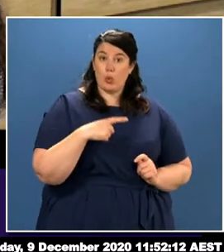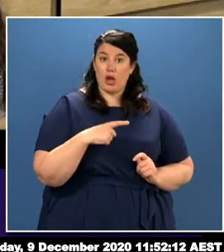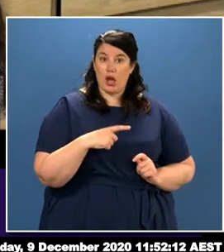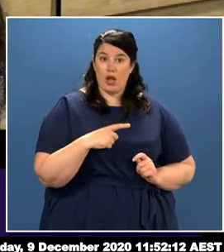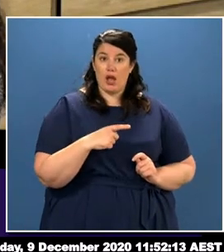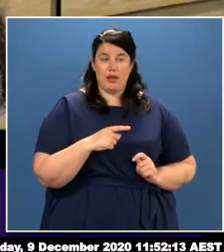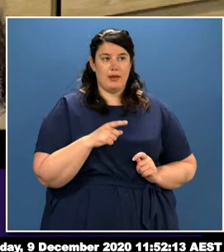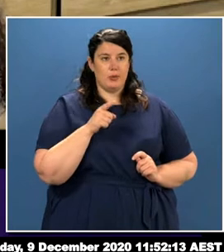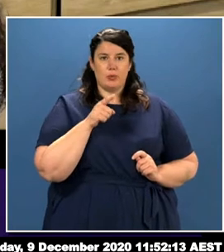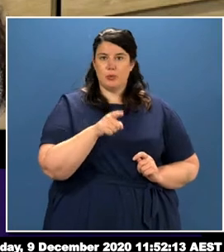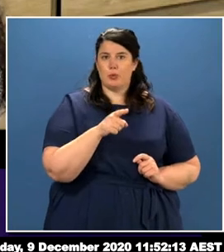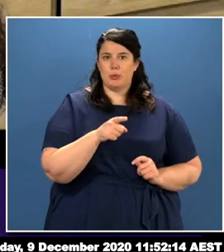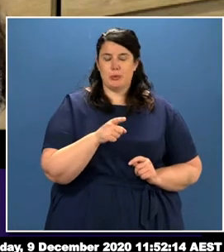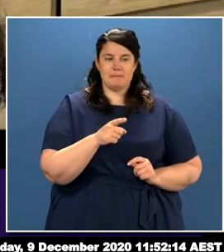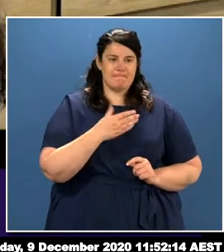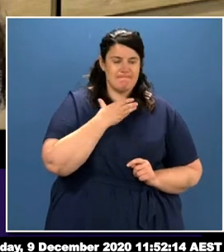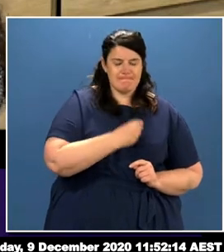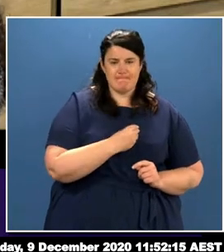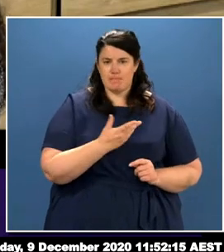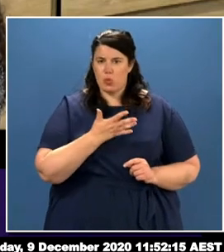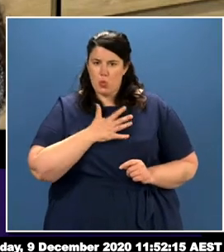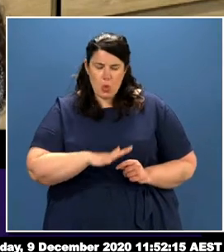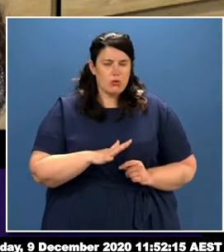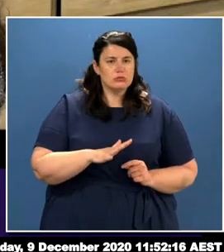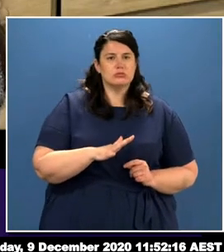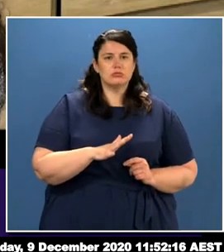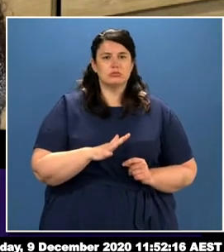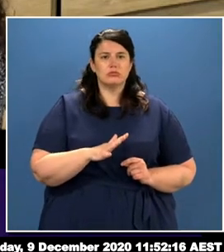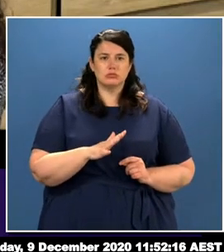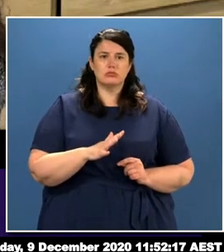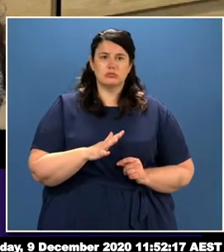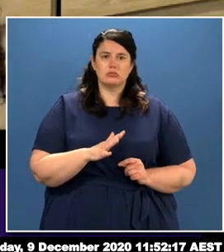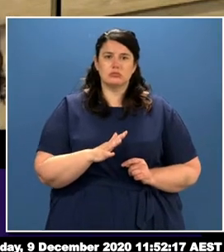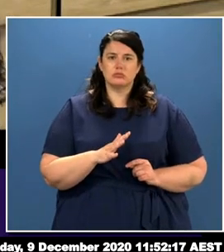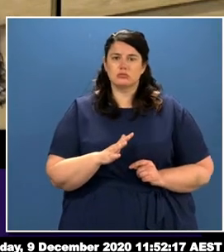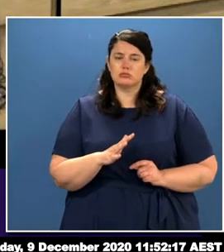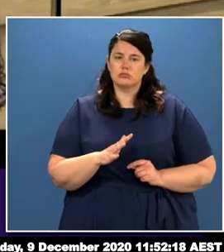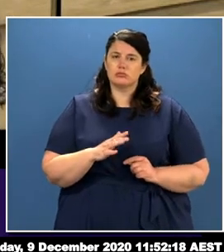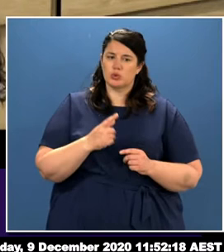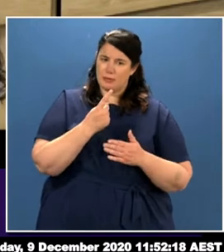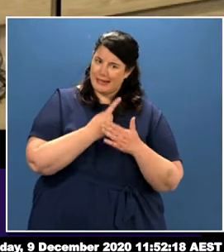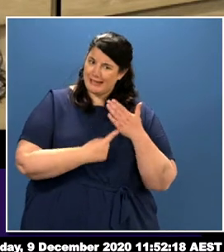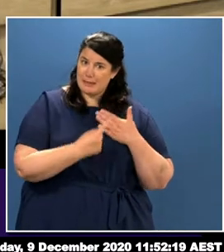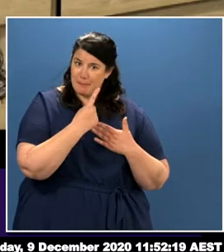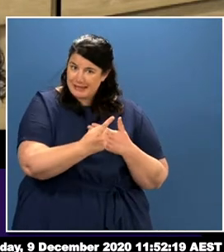overwhelming desire or a strong desire --- they are my words, not yours to be independent?